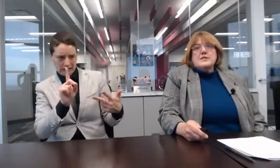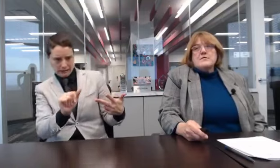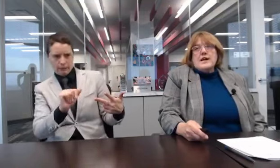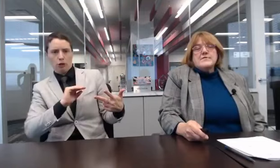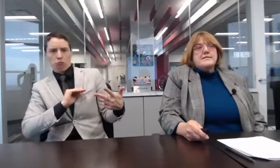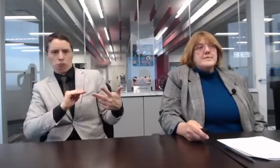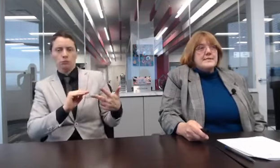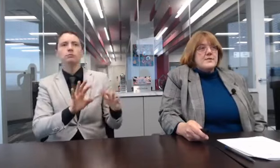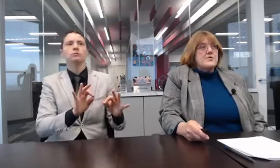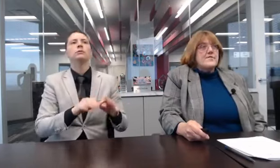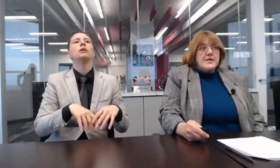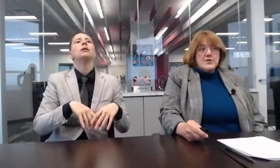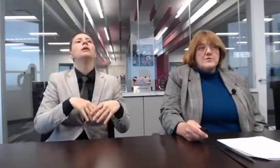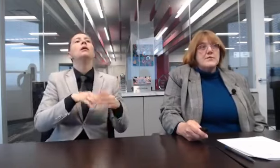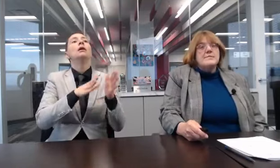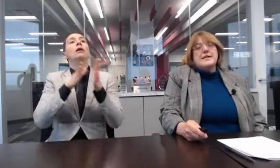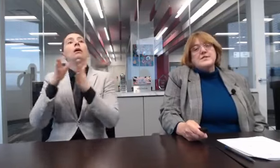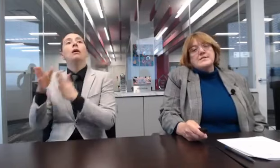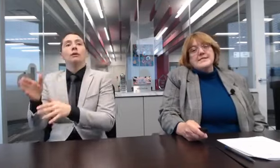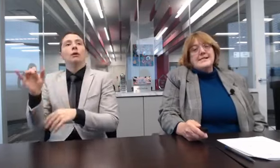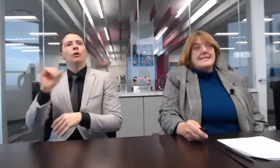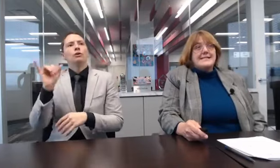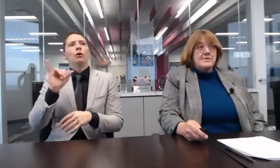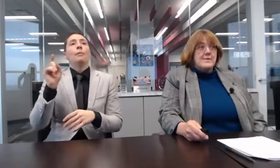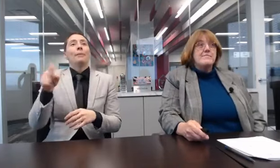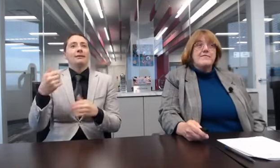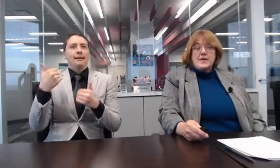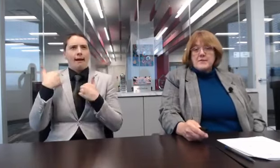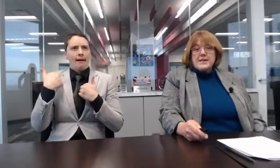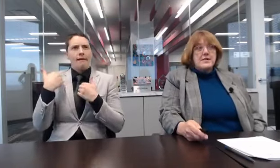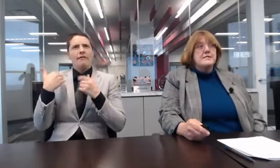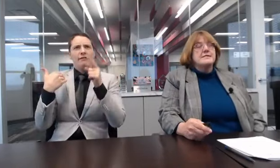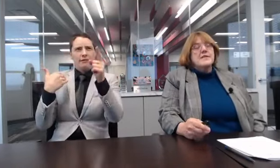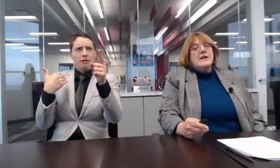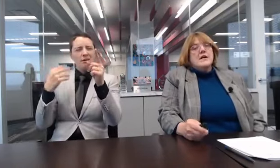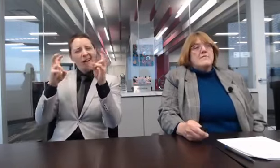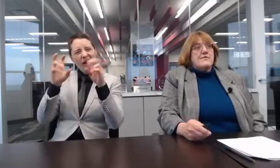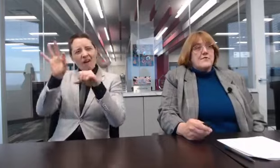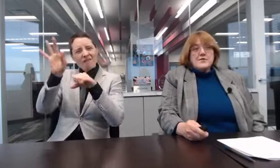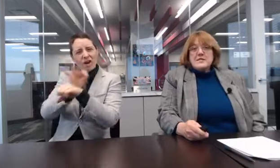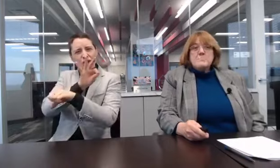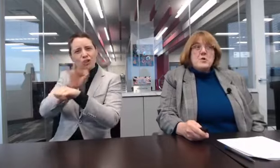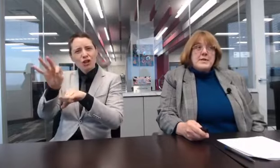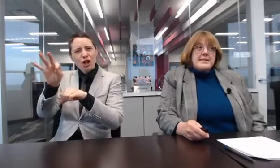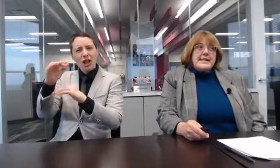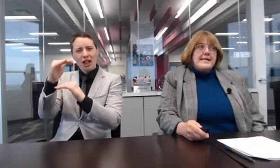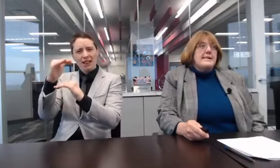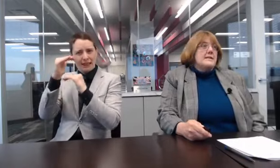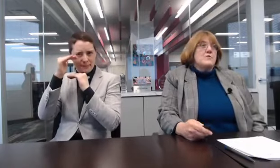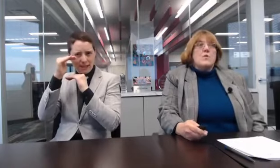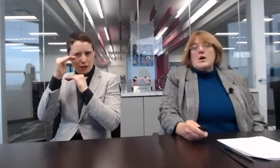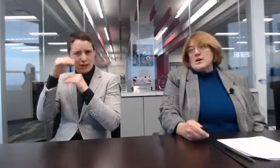that you have substantial functional limitations in at least three of the following areas. The first one's mobility, can you walk,